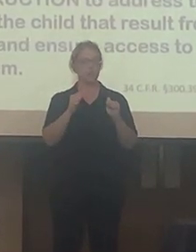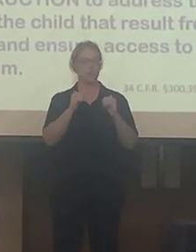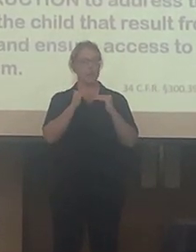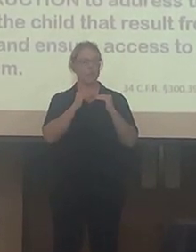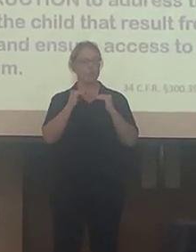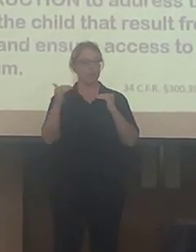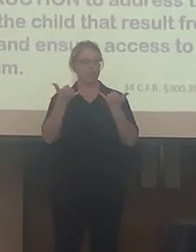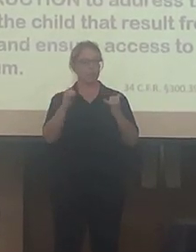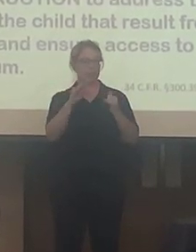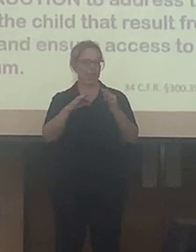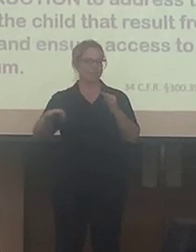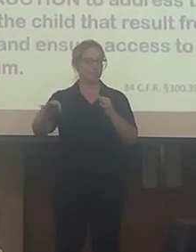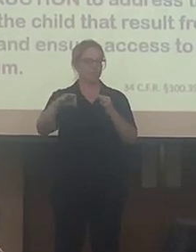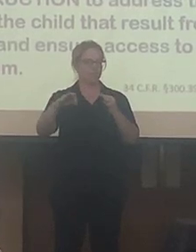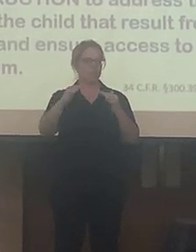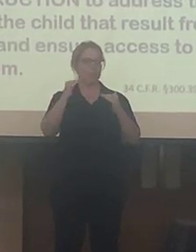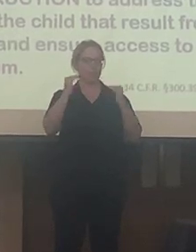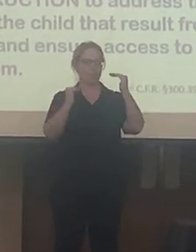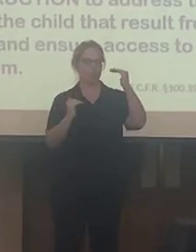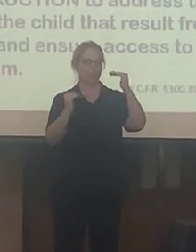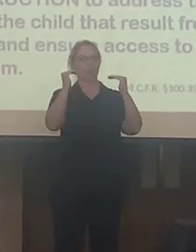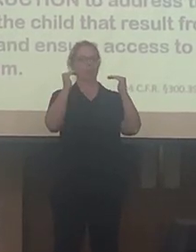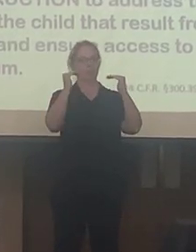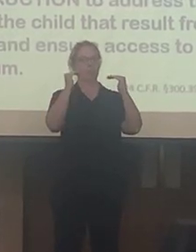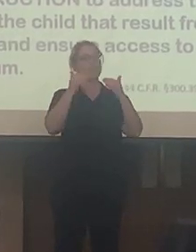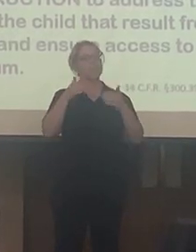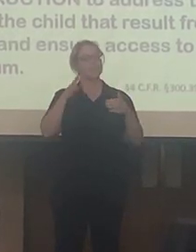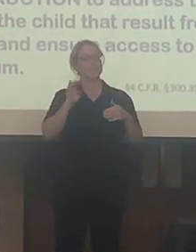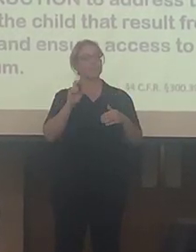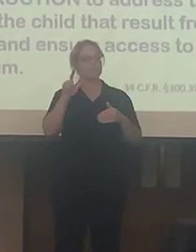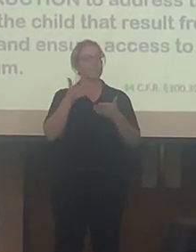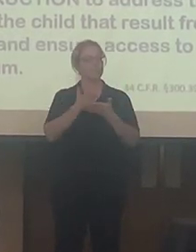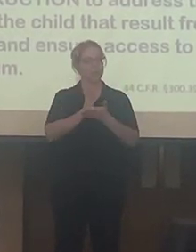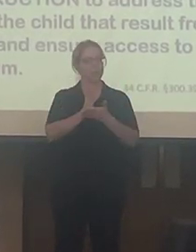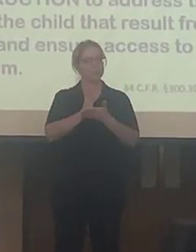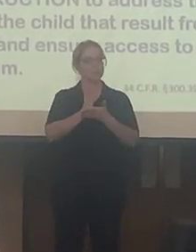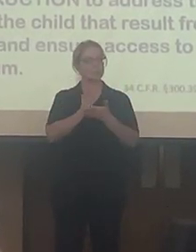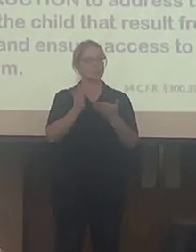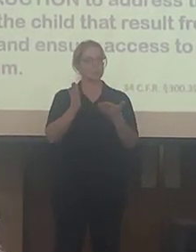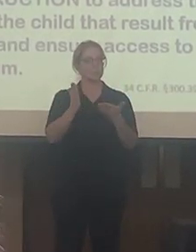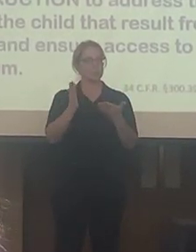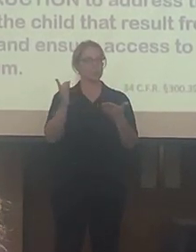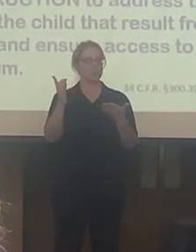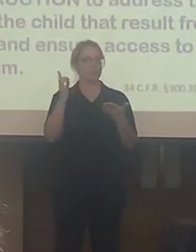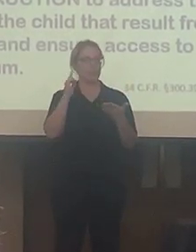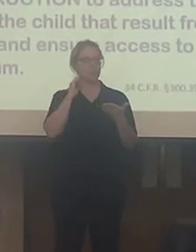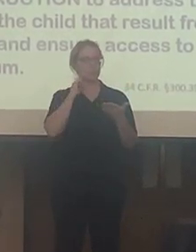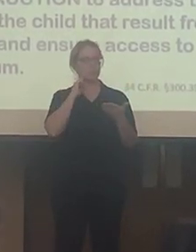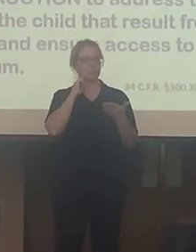access issue you know it's a civil right to be able to hear it is a civil right to be able to get